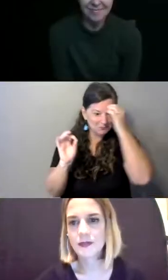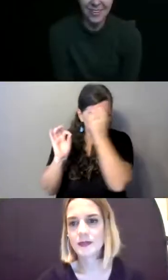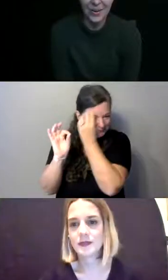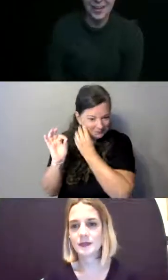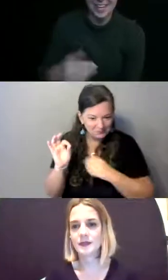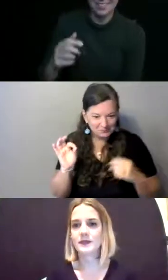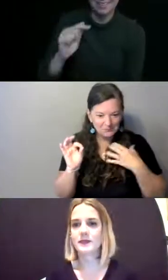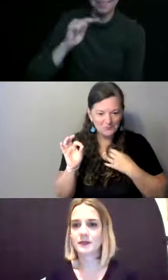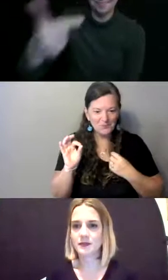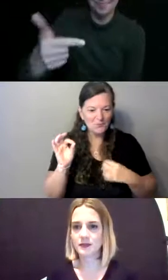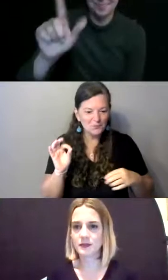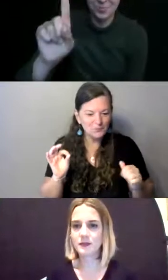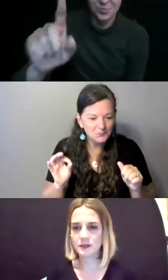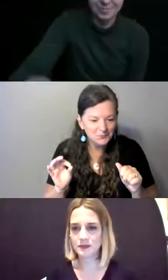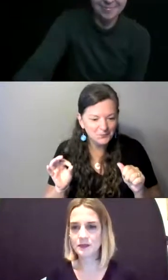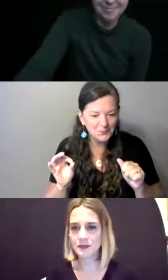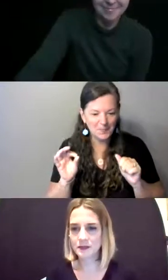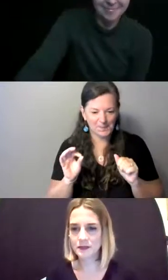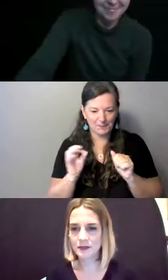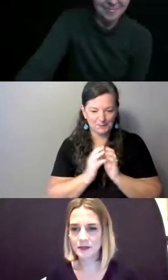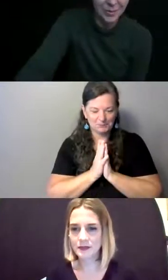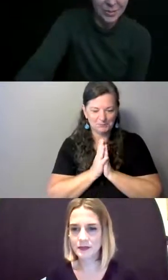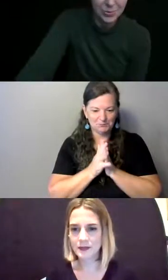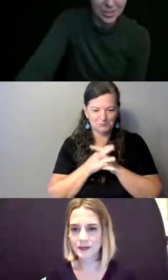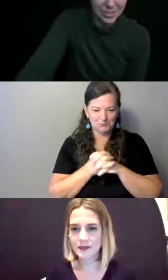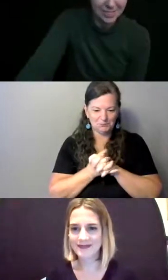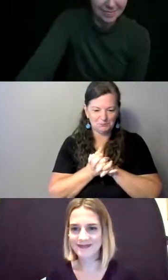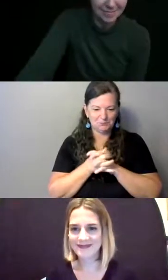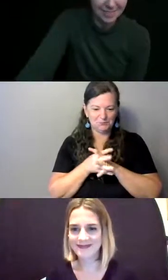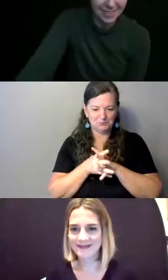Okay. [We'll switch.]